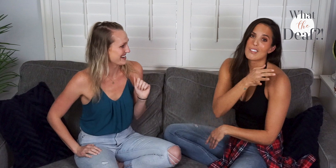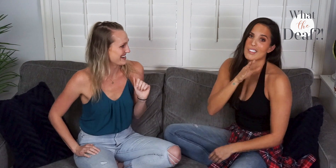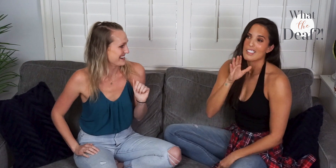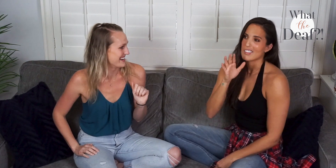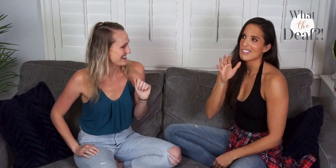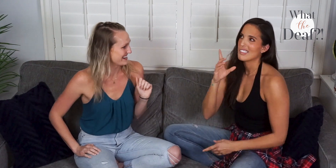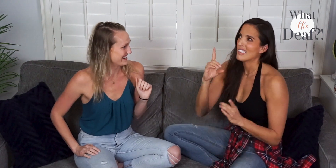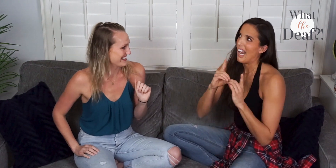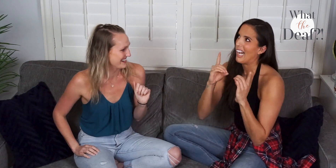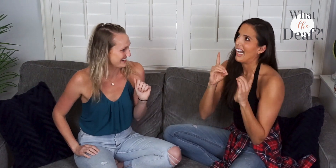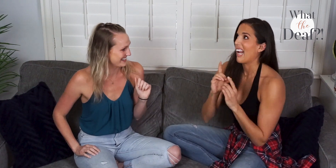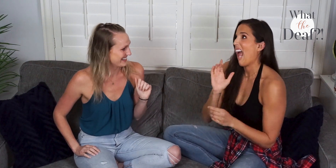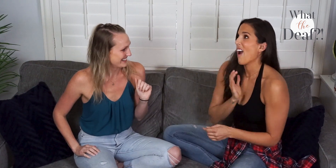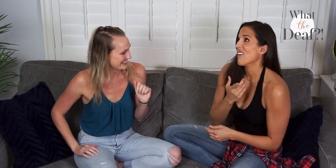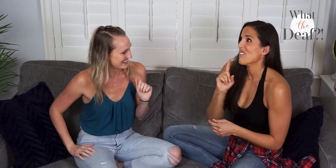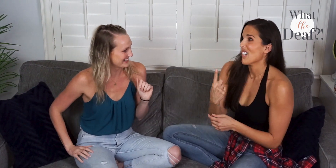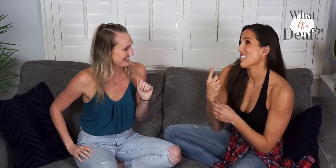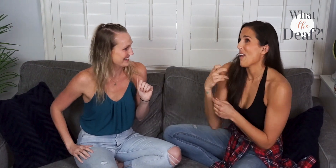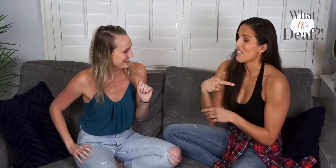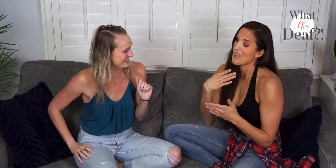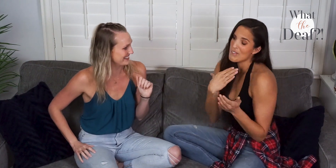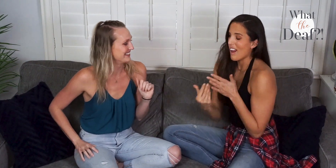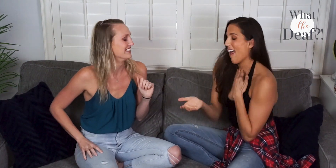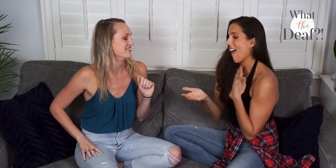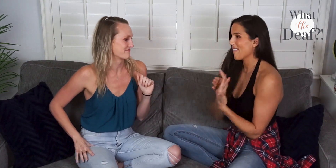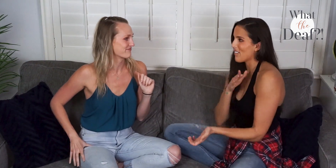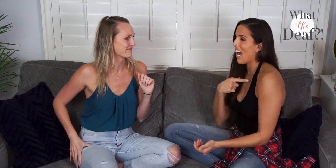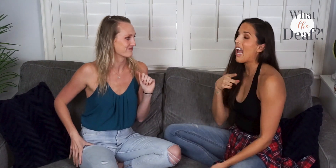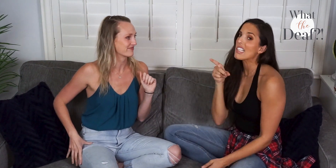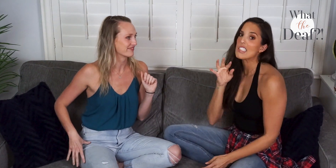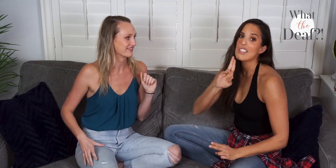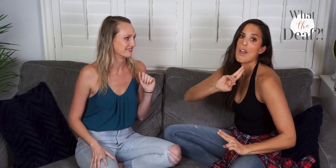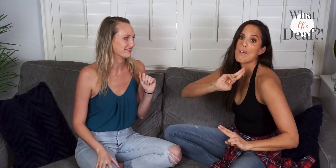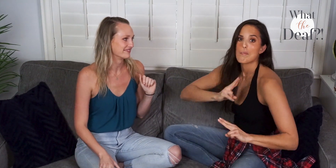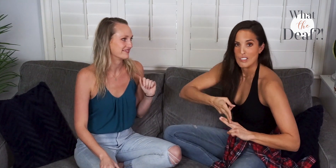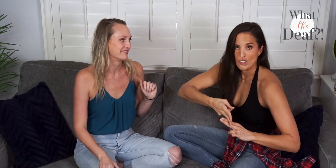So in our episode previous dating episode, our first episode or whatever,